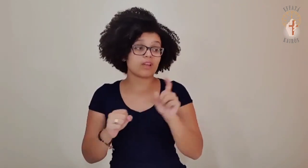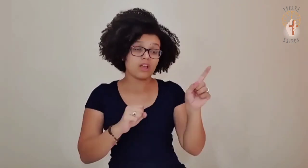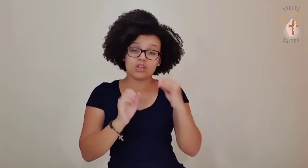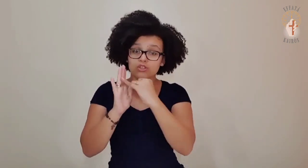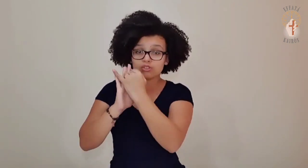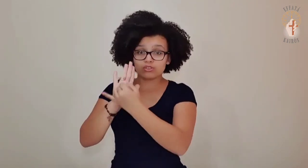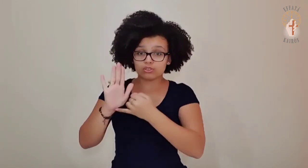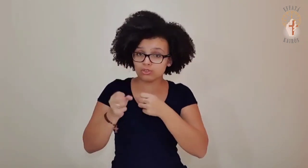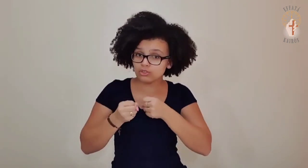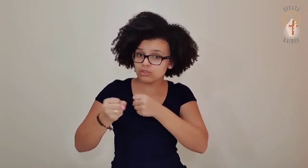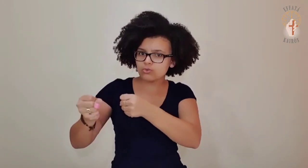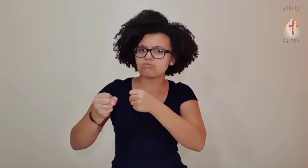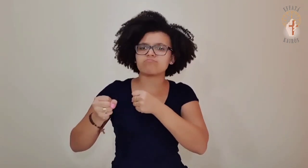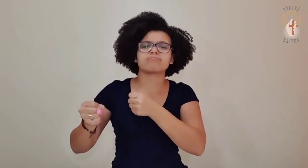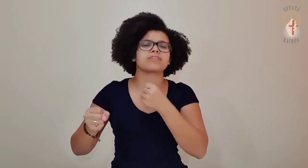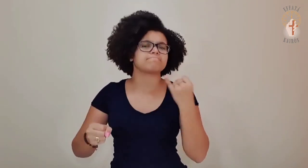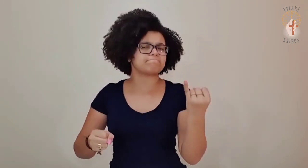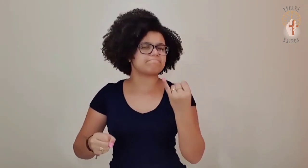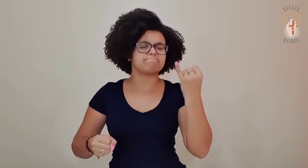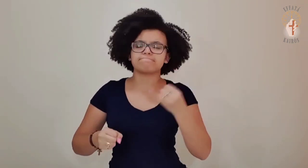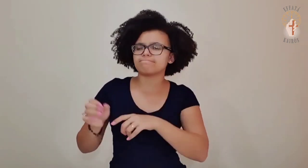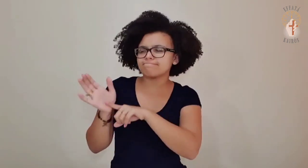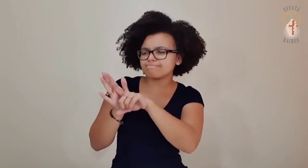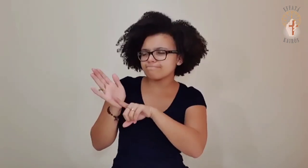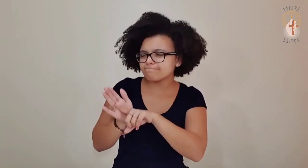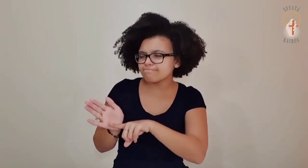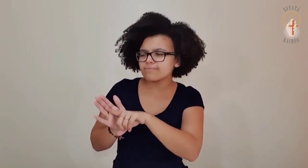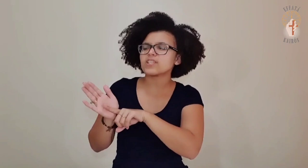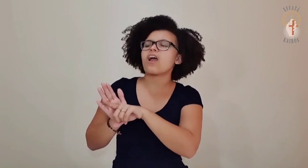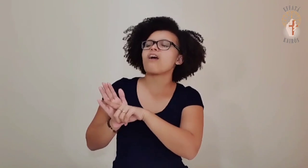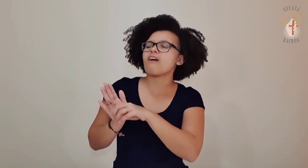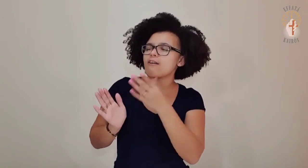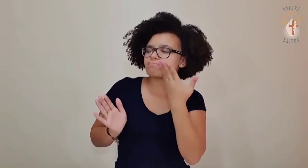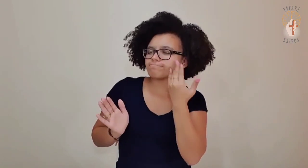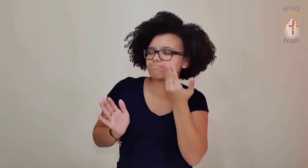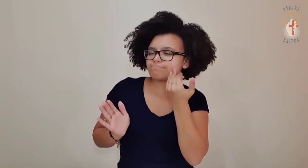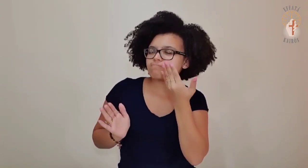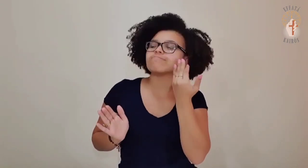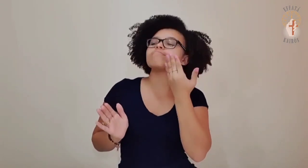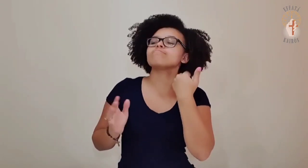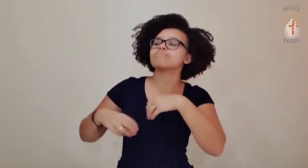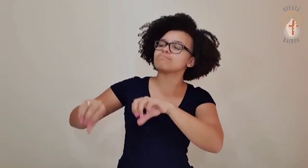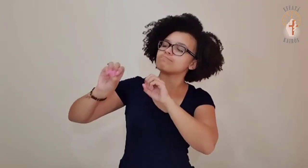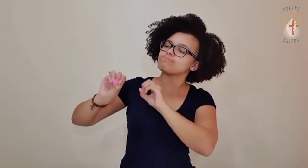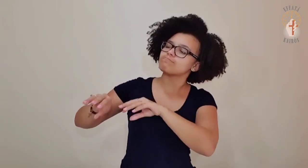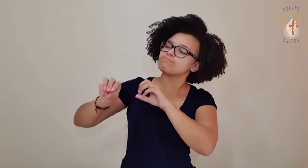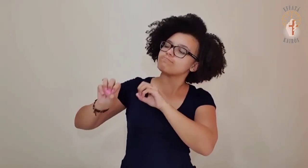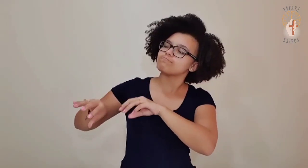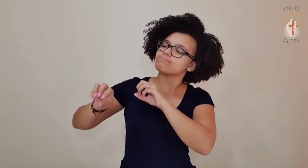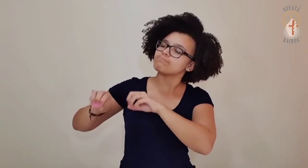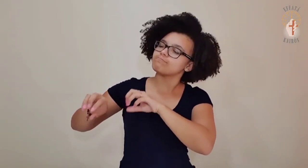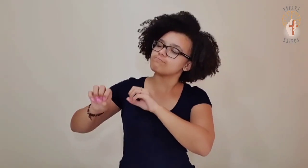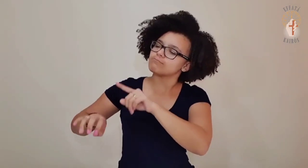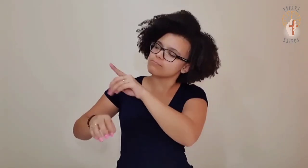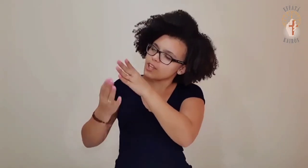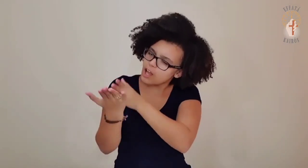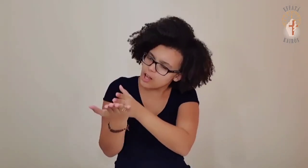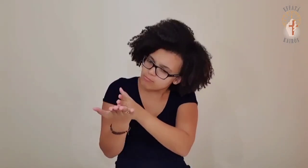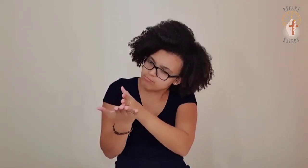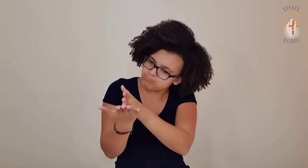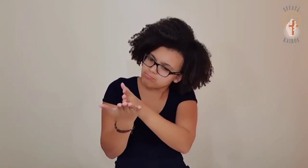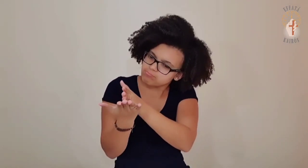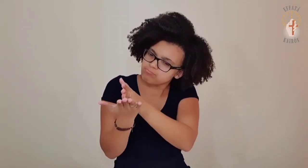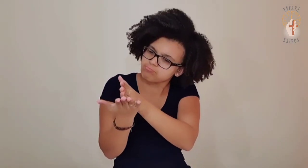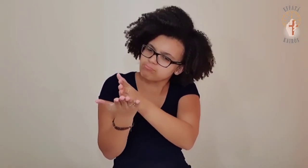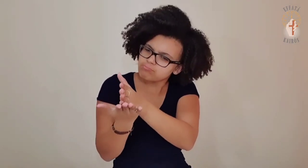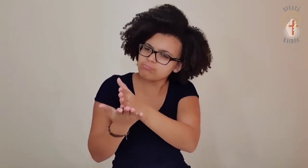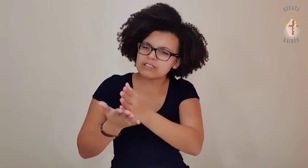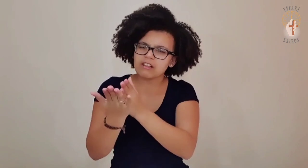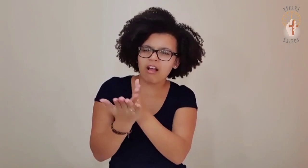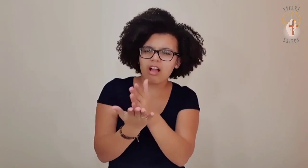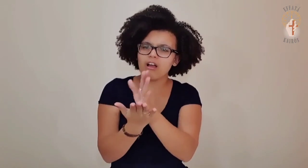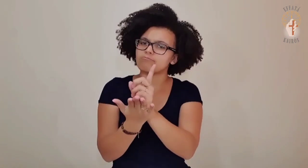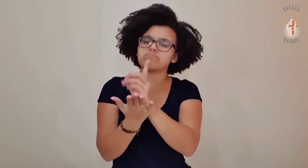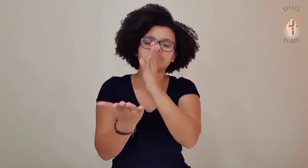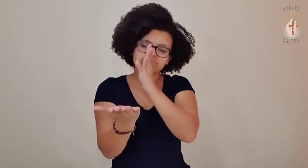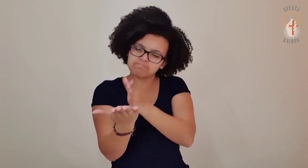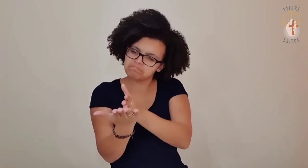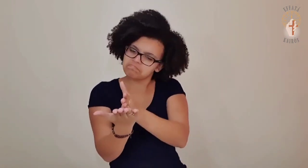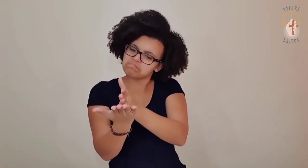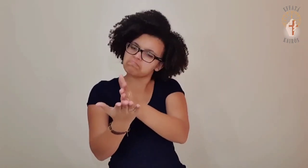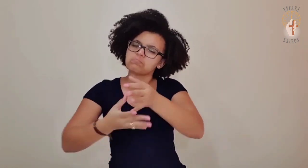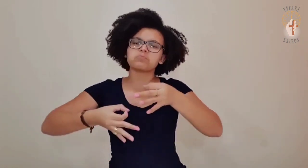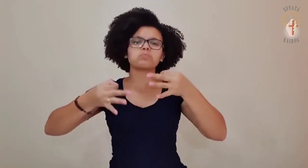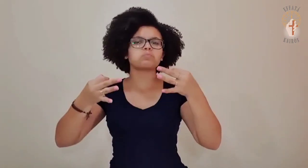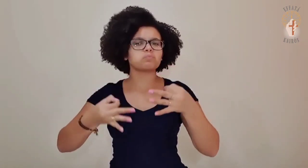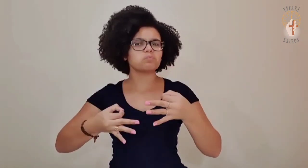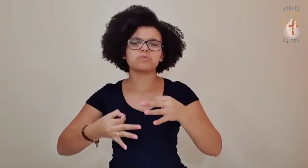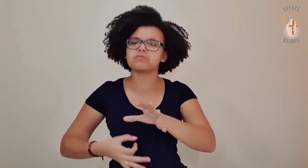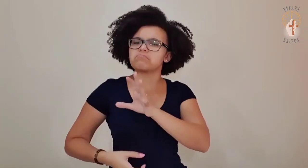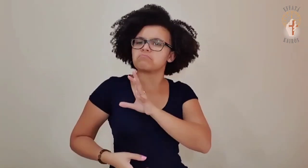A father who taught his son the way of justice,